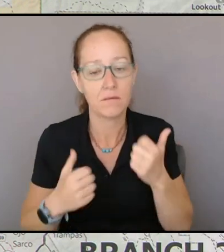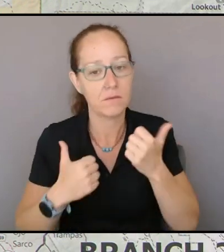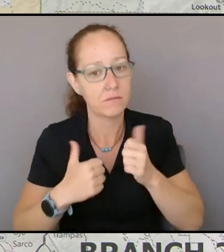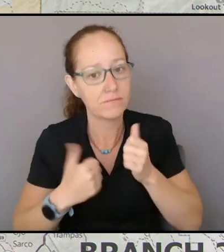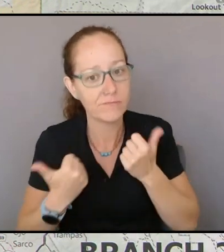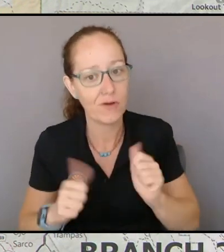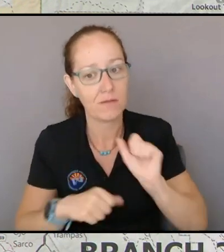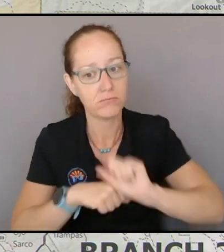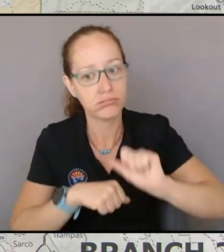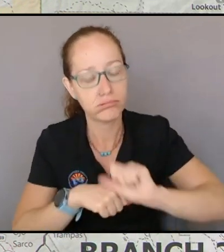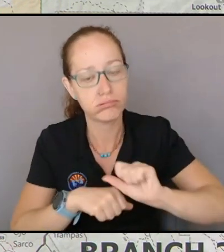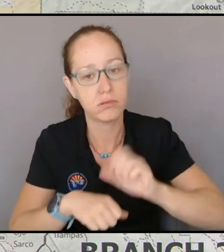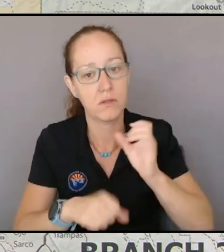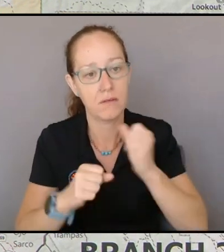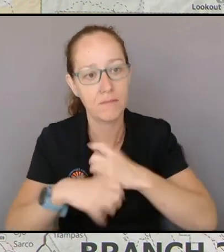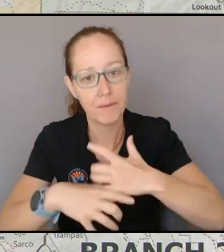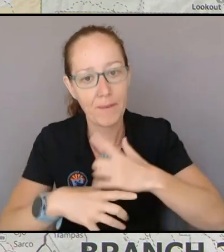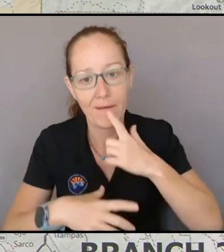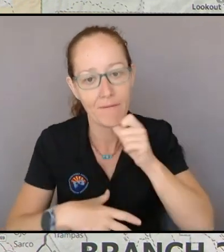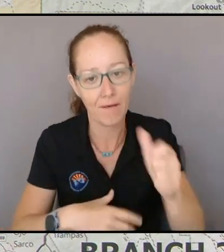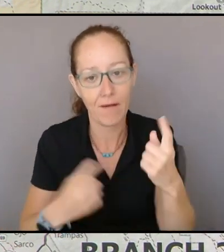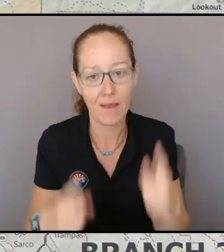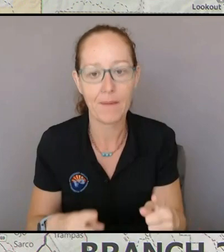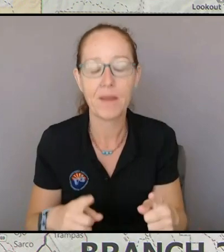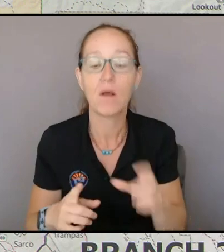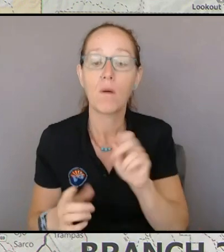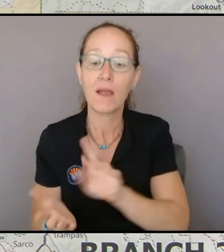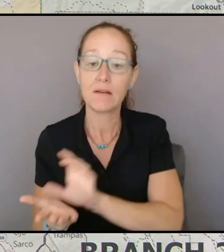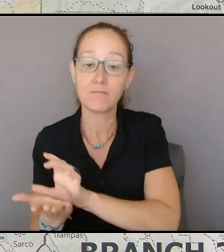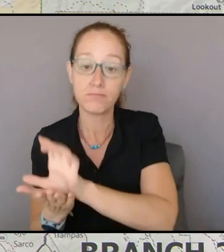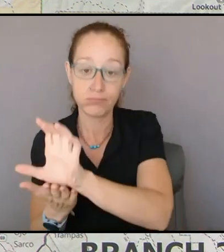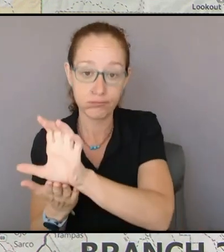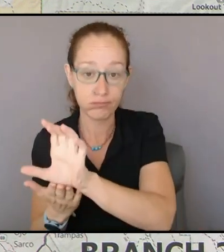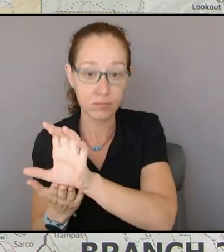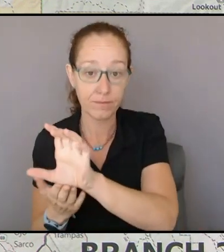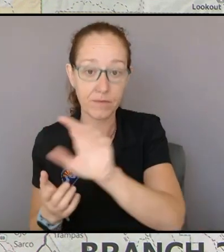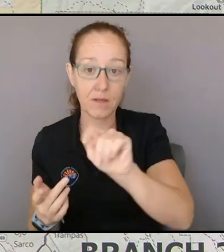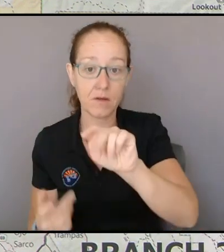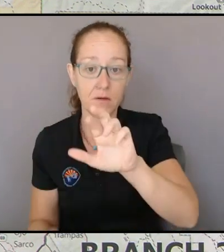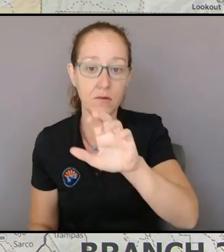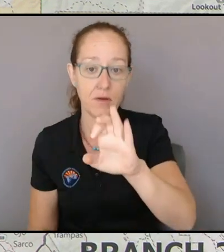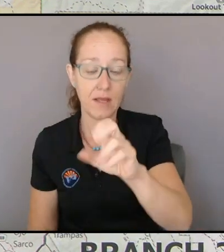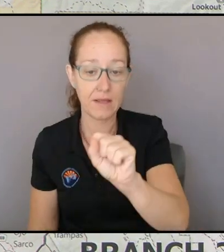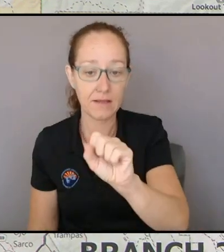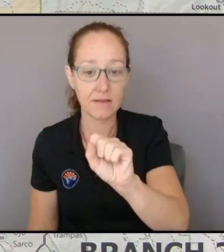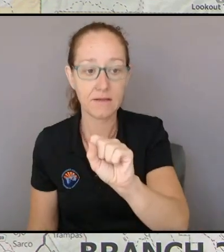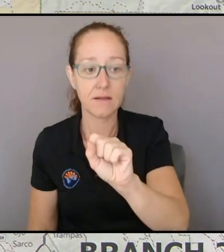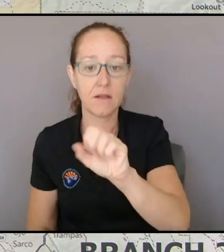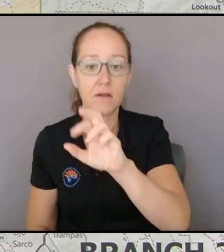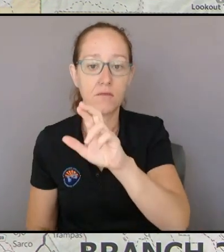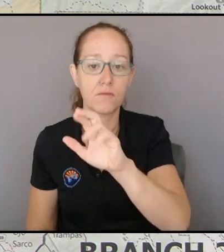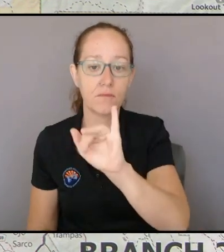line tied in from the west side of Tres Ritos up to the what is the western most tip of the fire. So I'll